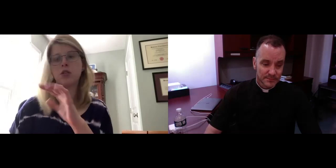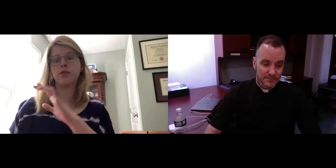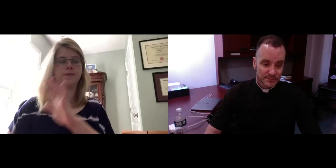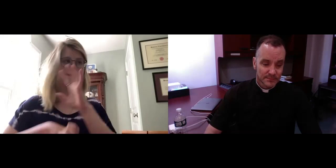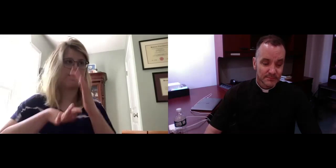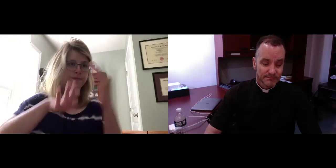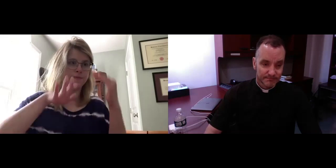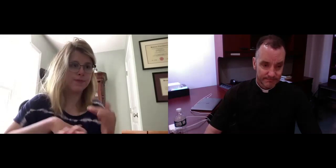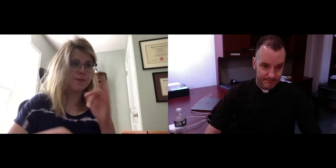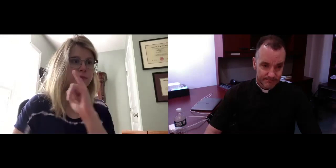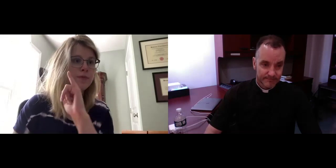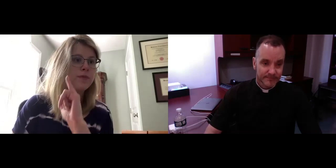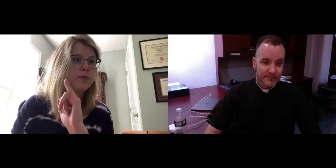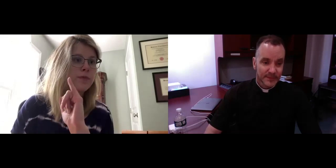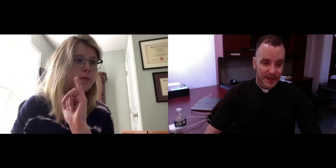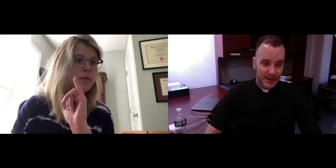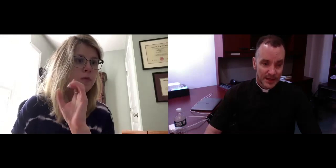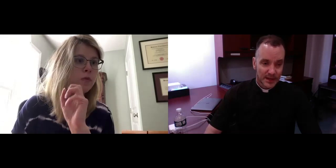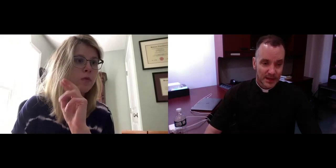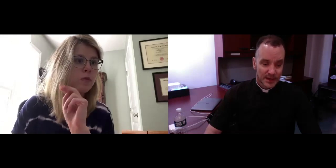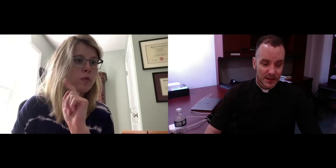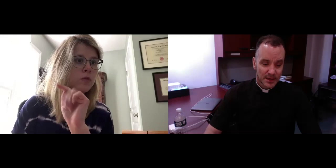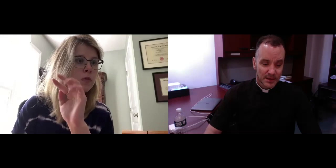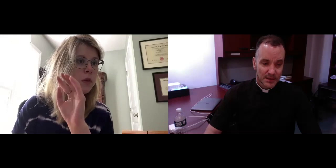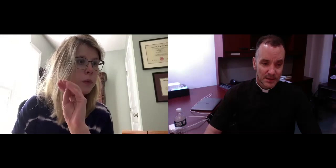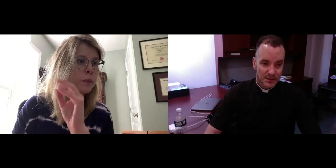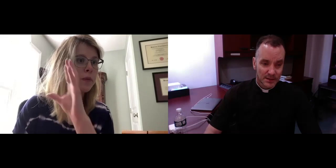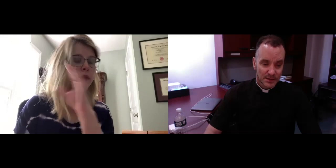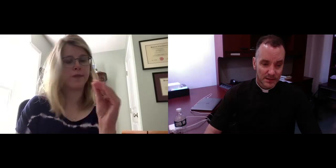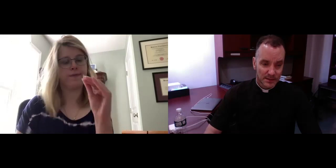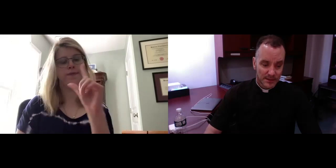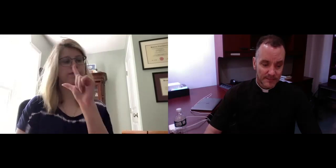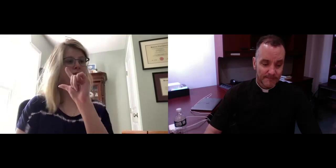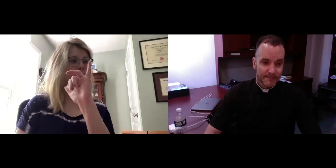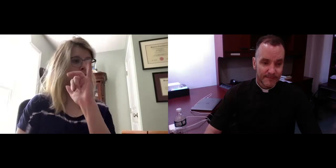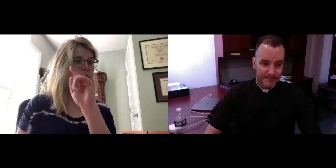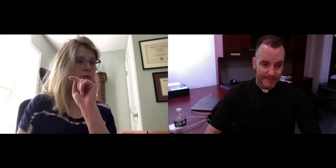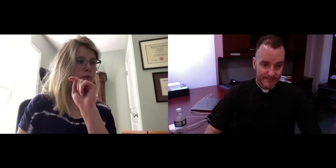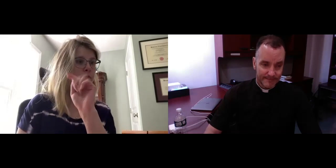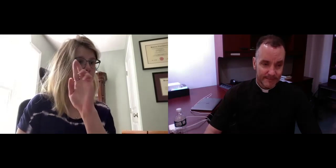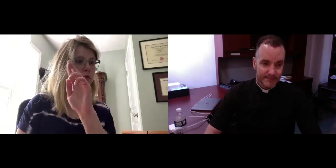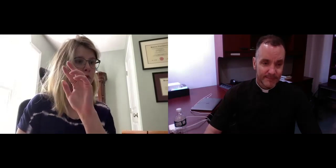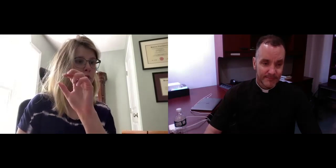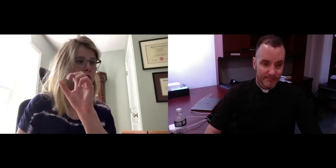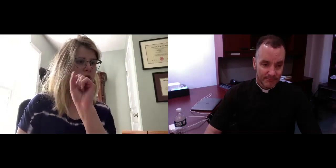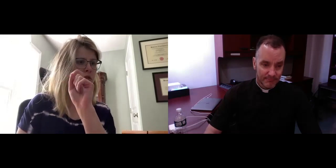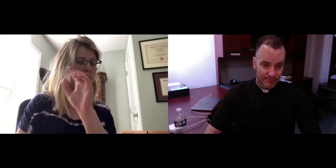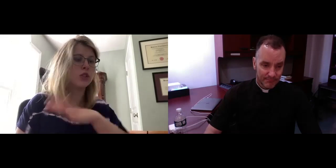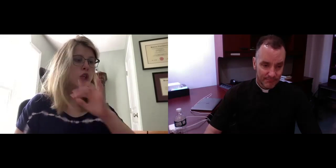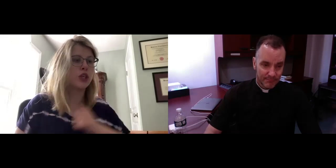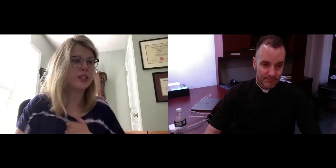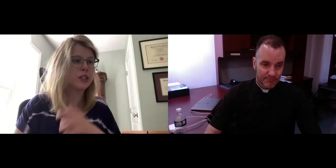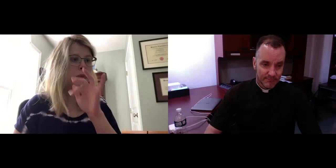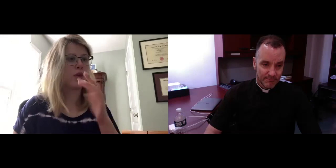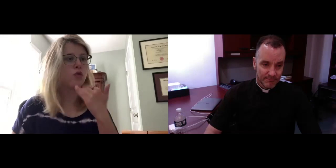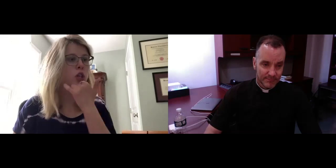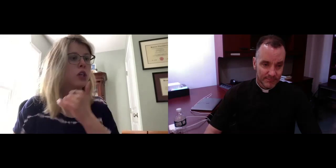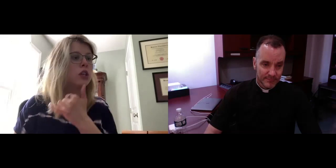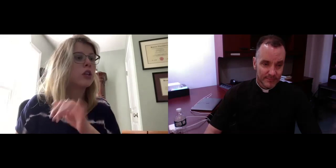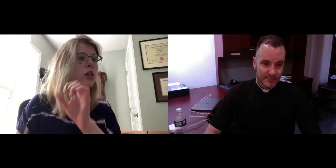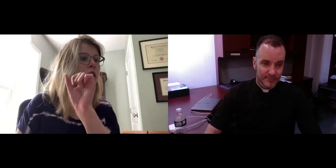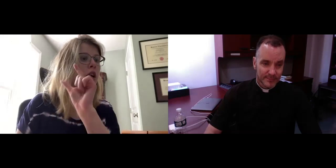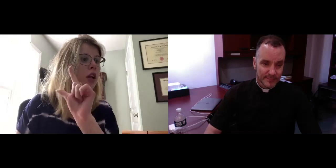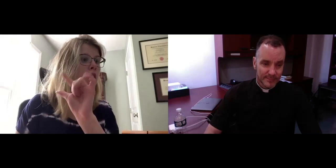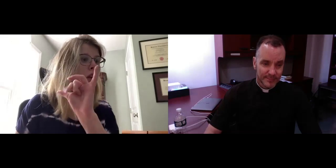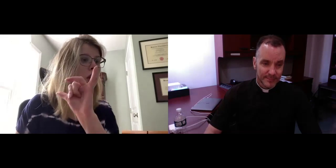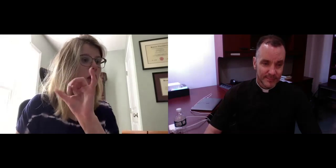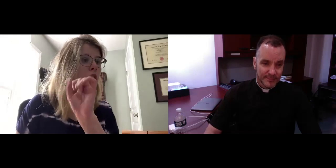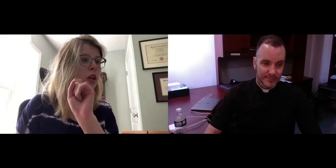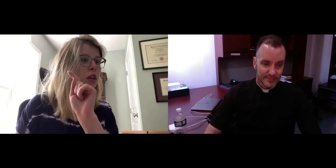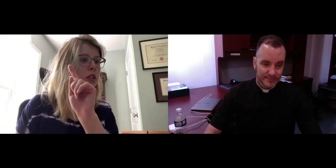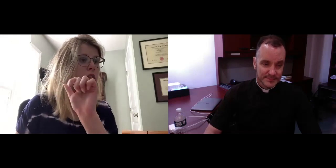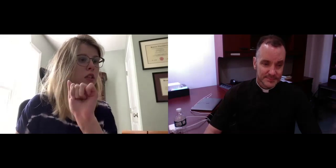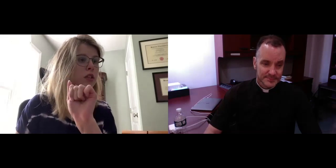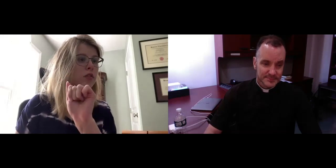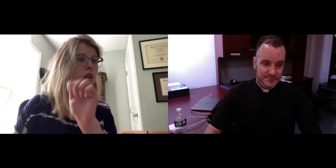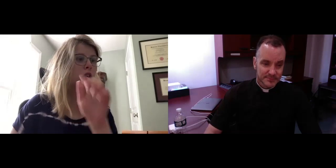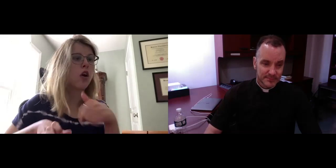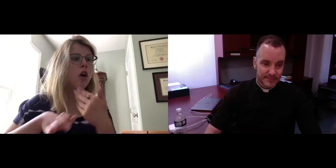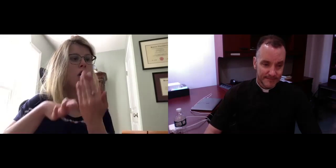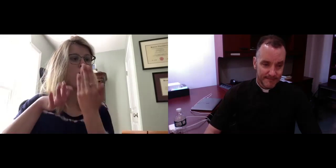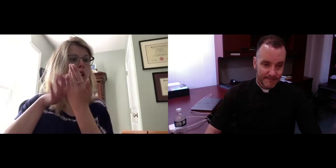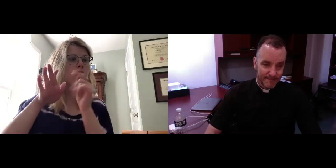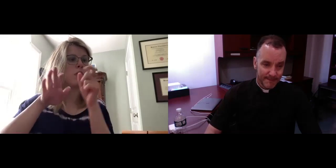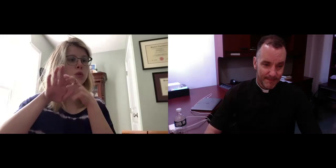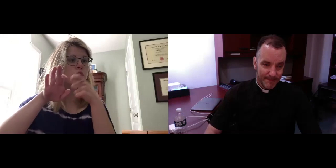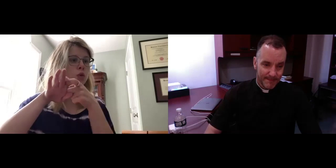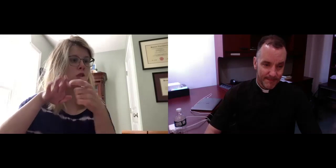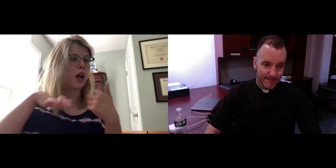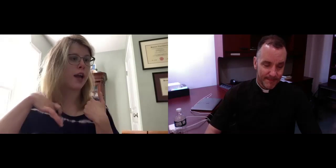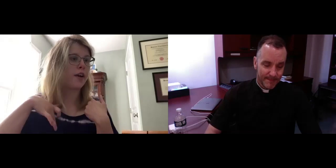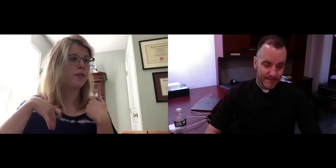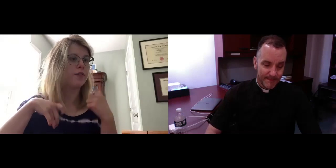Antioch, Iconium, and [let me spell this right, hang on] Lystra, persecutions